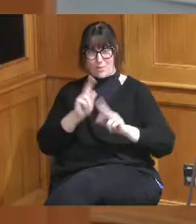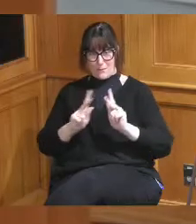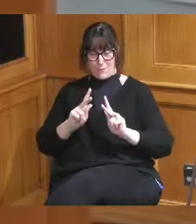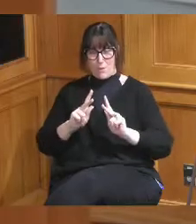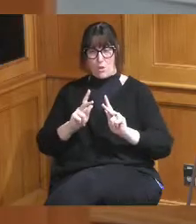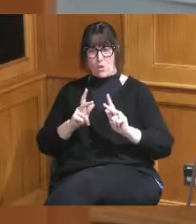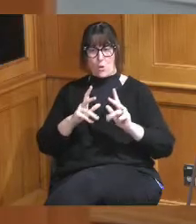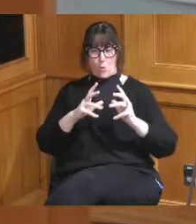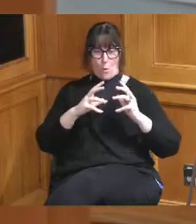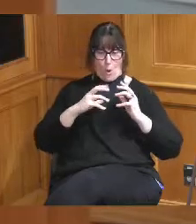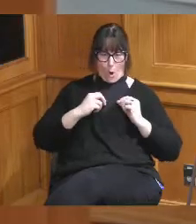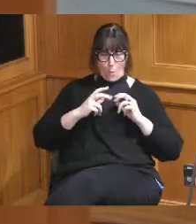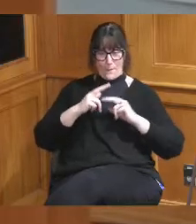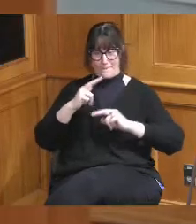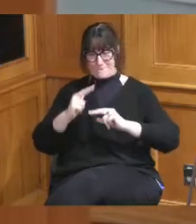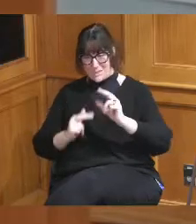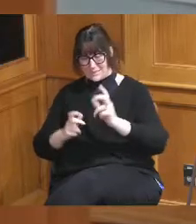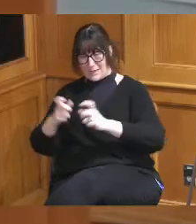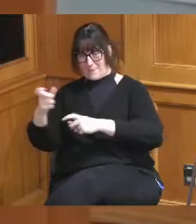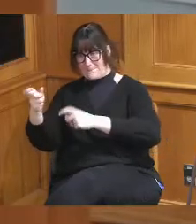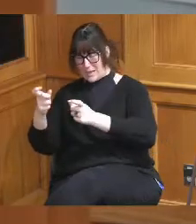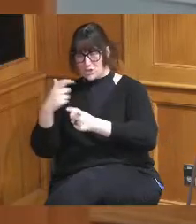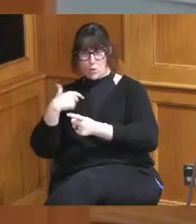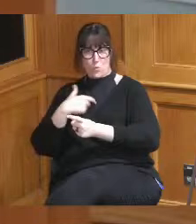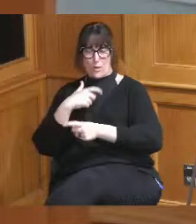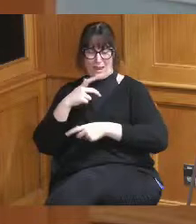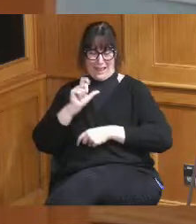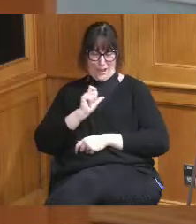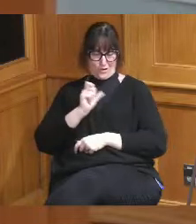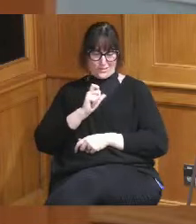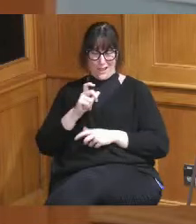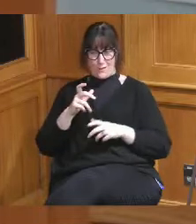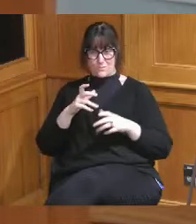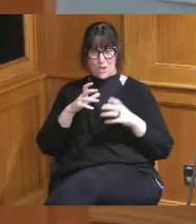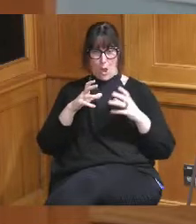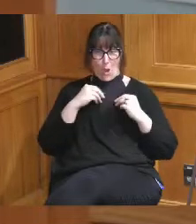we're not building it or managing it ourselves that's not what we do but what we do is work